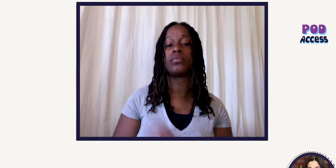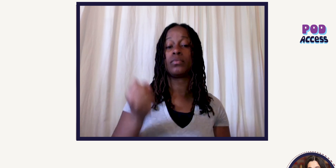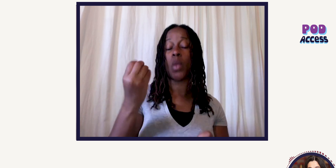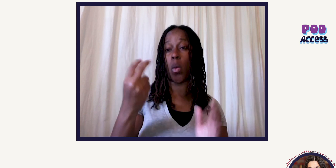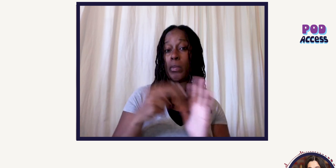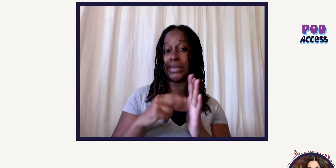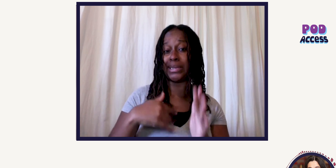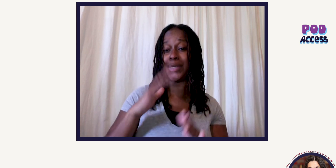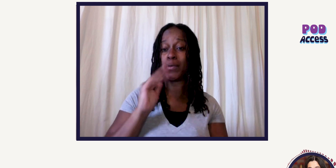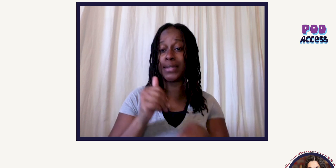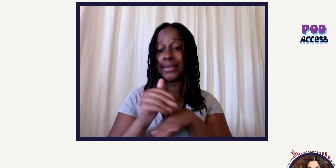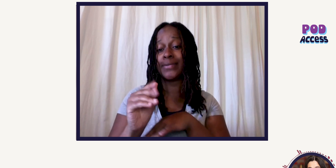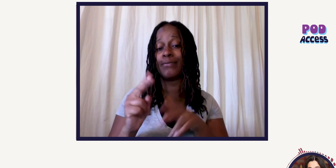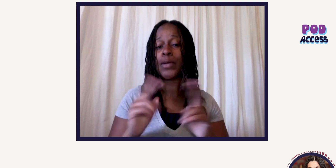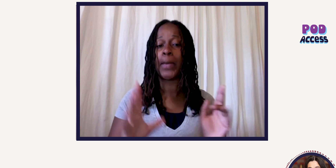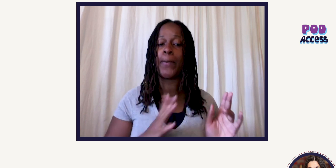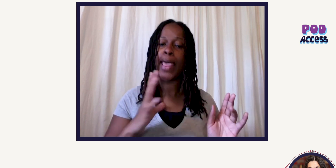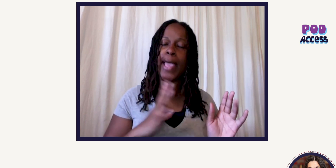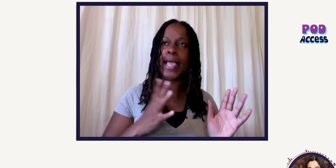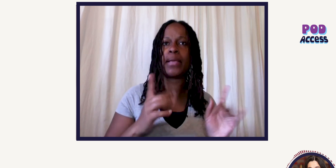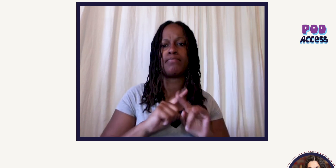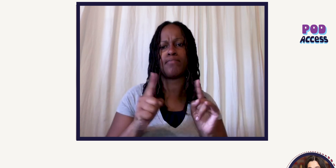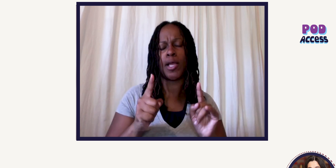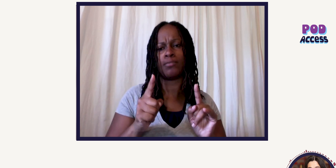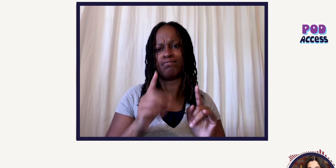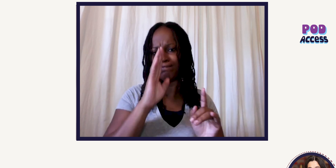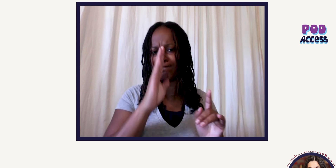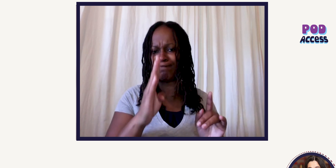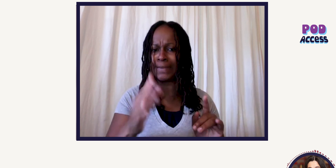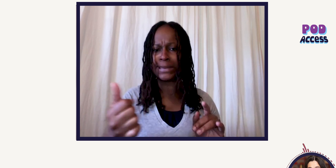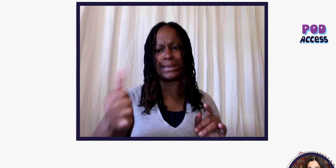So I would send a very polite but firm decline to that person,